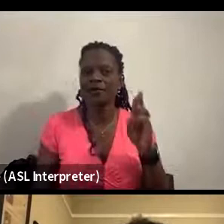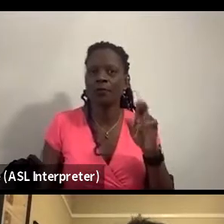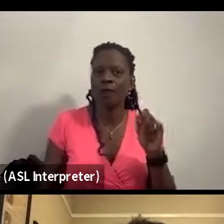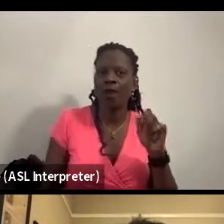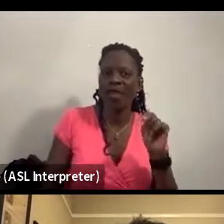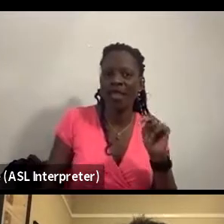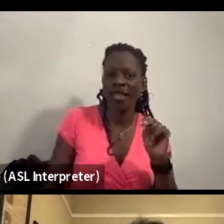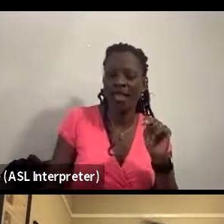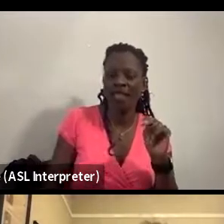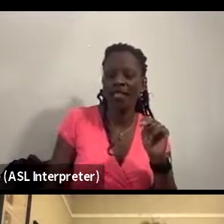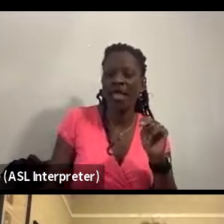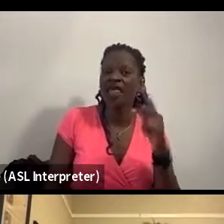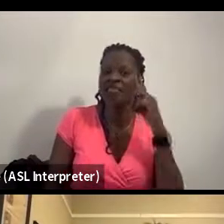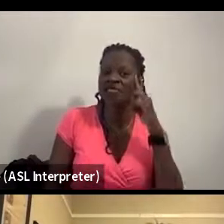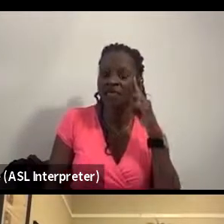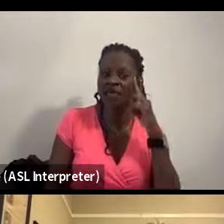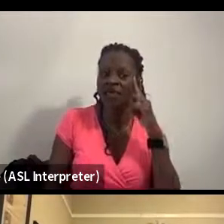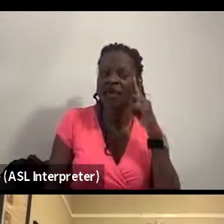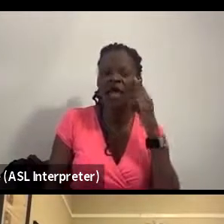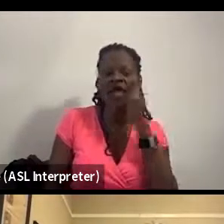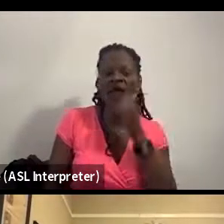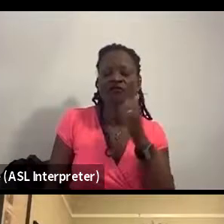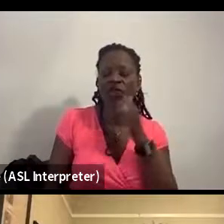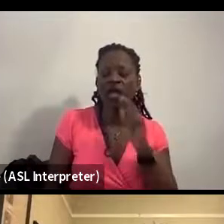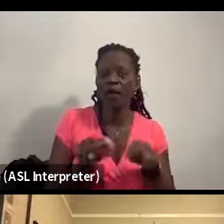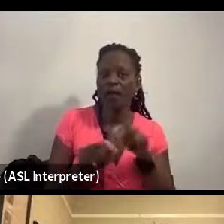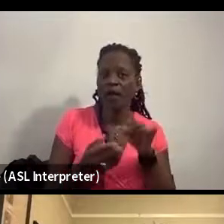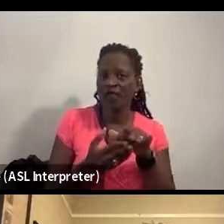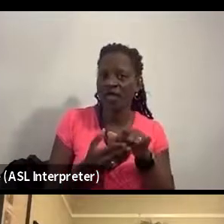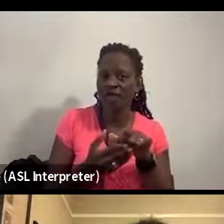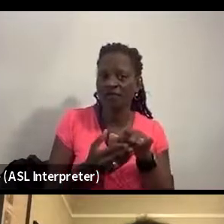And I think the first thing is not to have our own agenda,